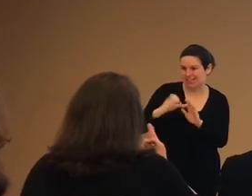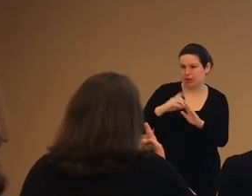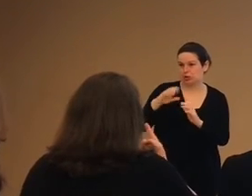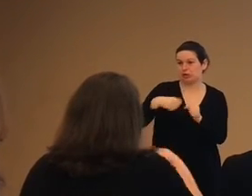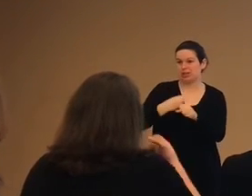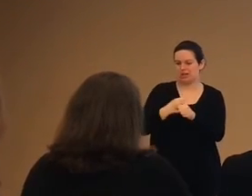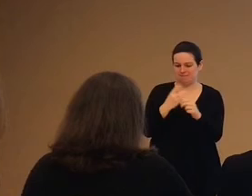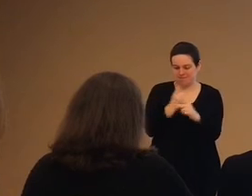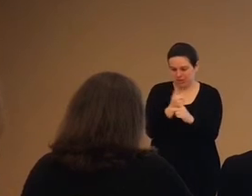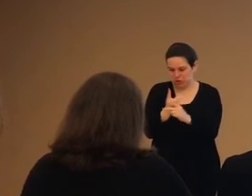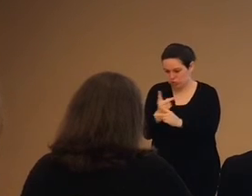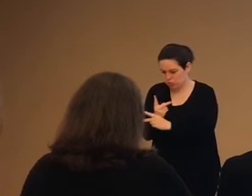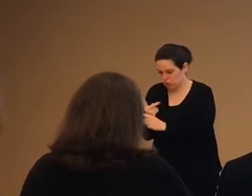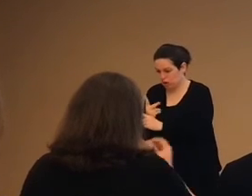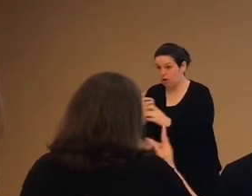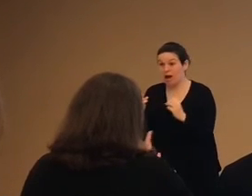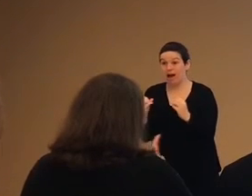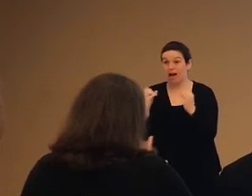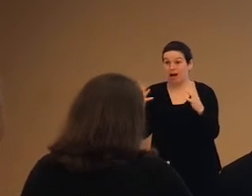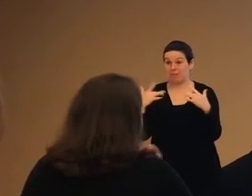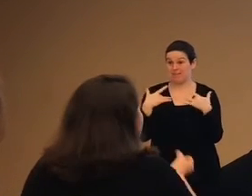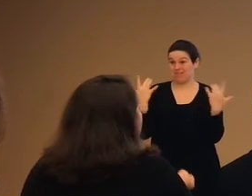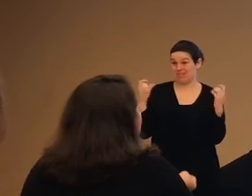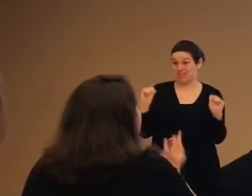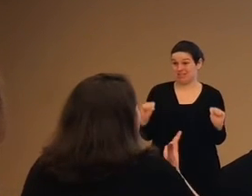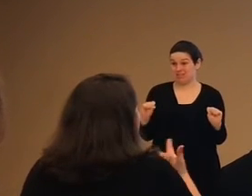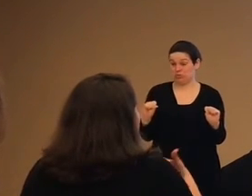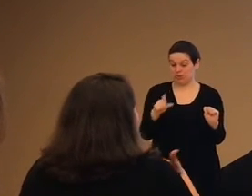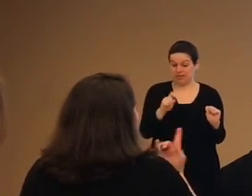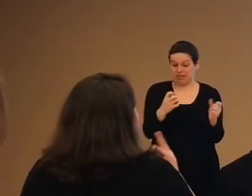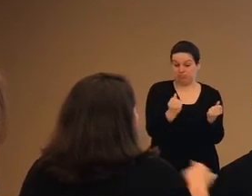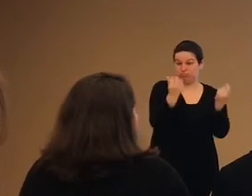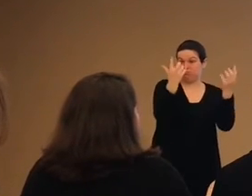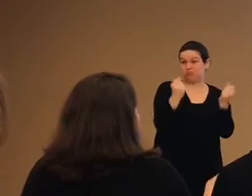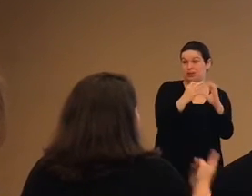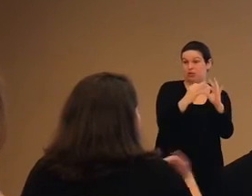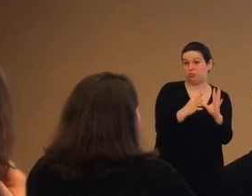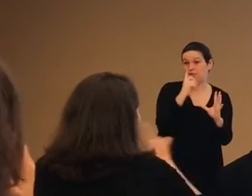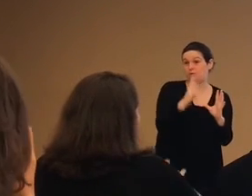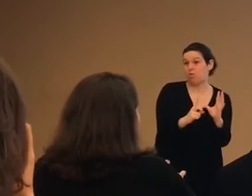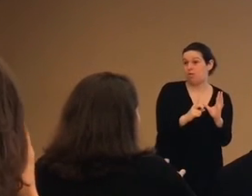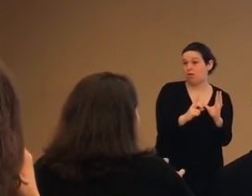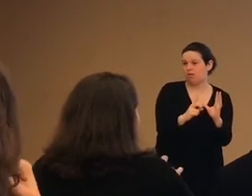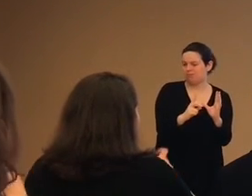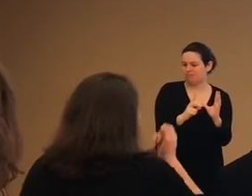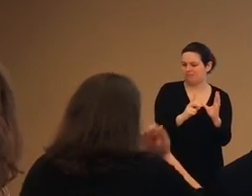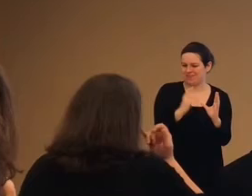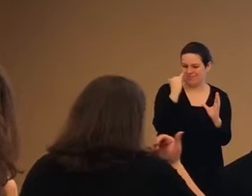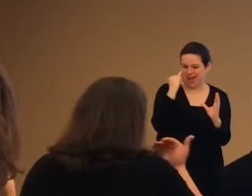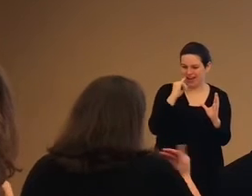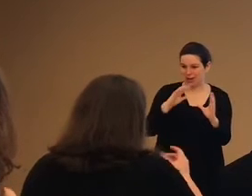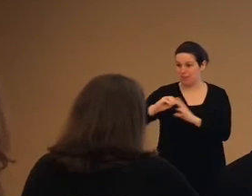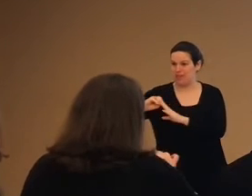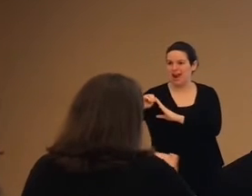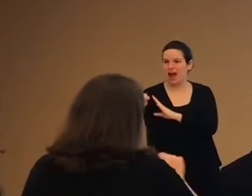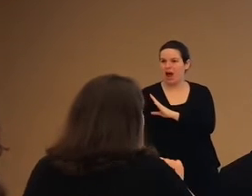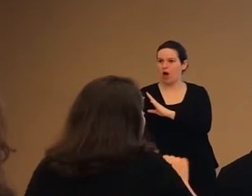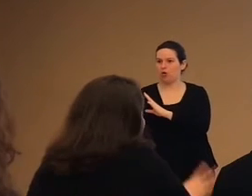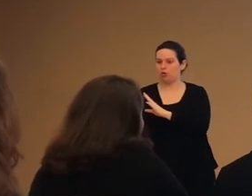figure out how many Events we would need an ASL interpreter For if I could put that out, then we could just build that into the budget for next year